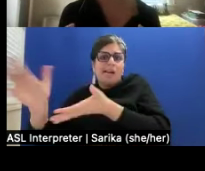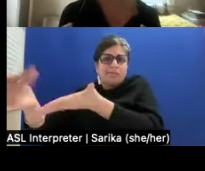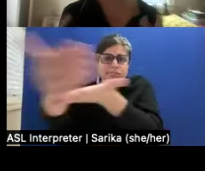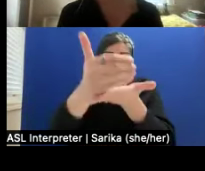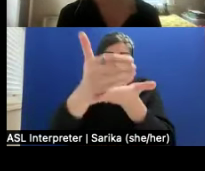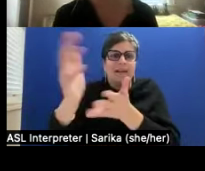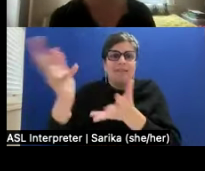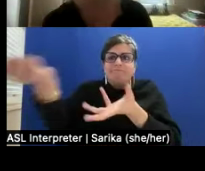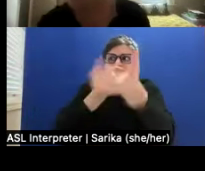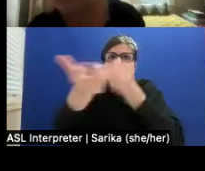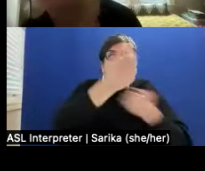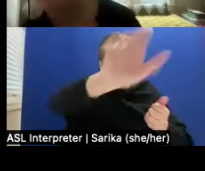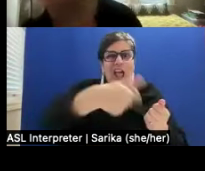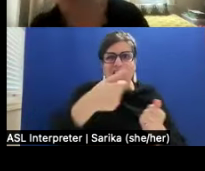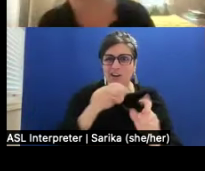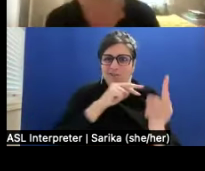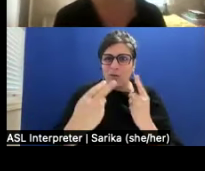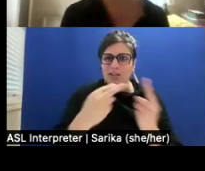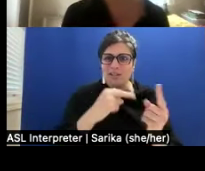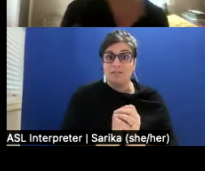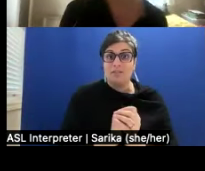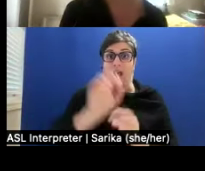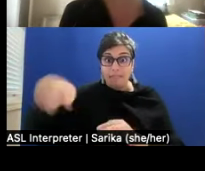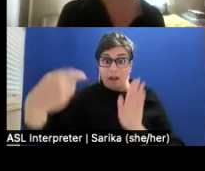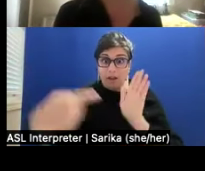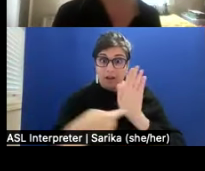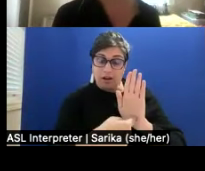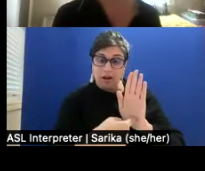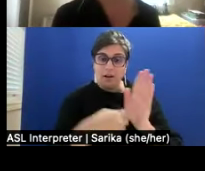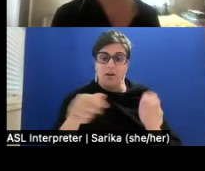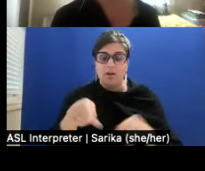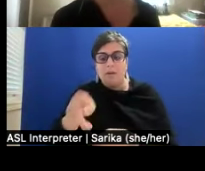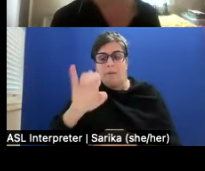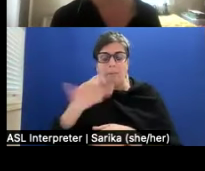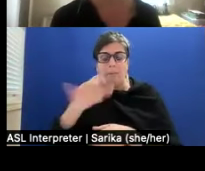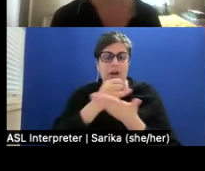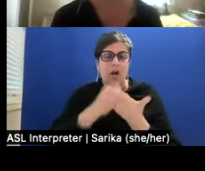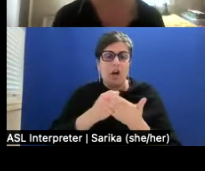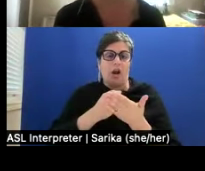And then another example, is a public art project called Exorcism Equals Liberation,